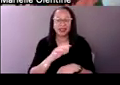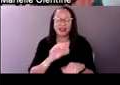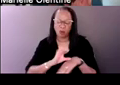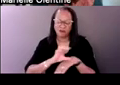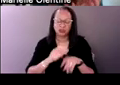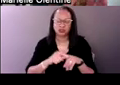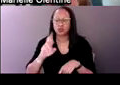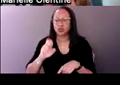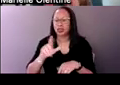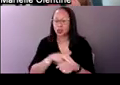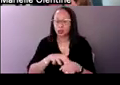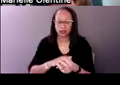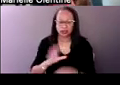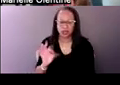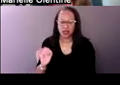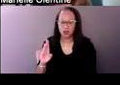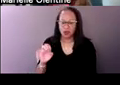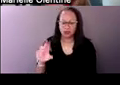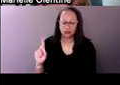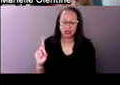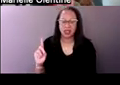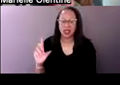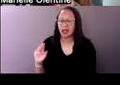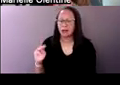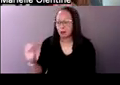detective a little bit. But I think the first one we looked at was